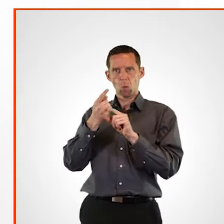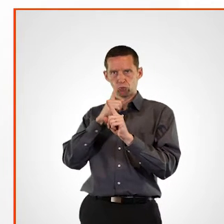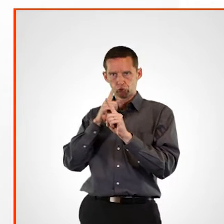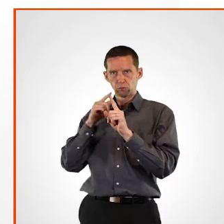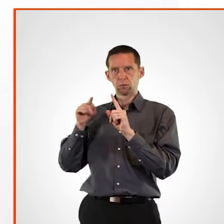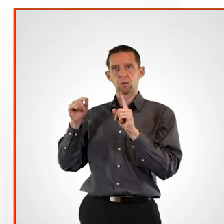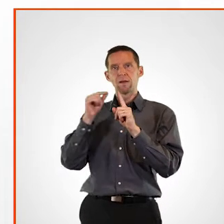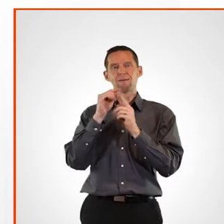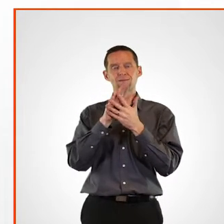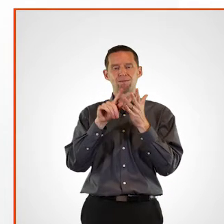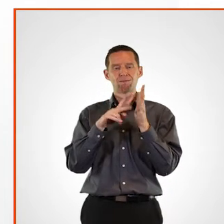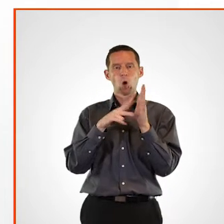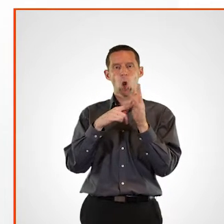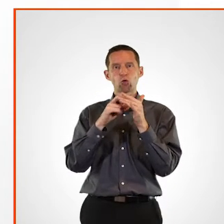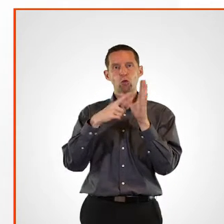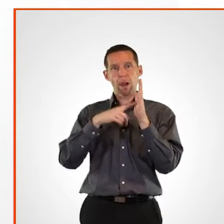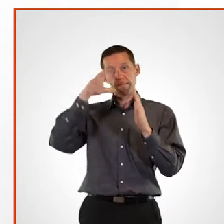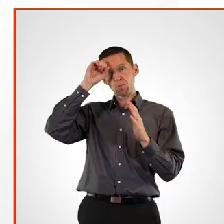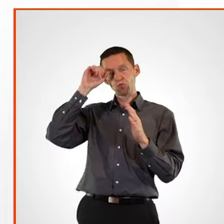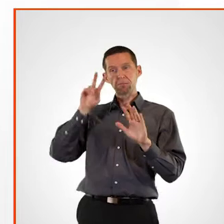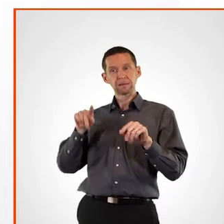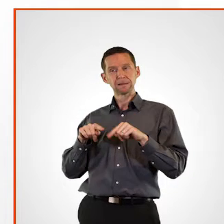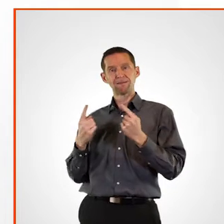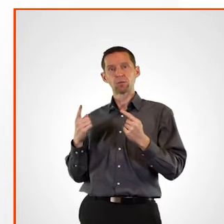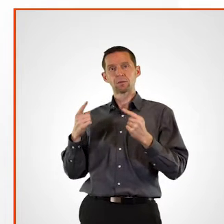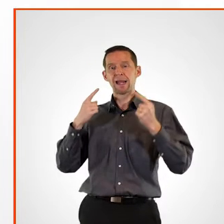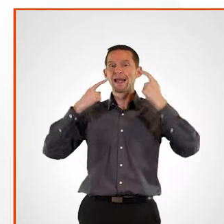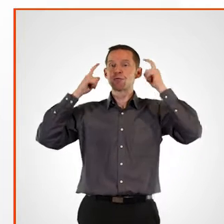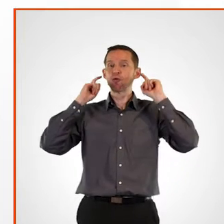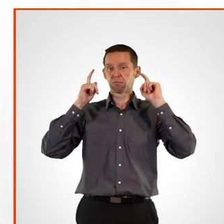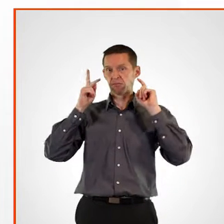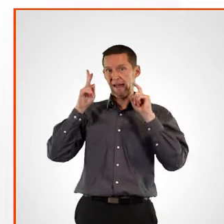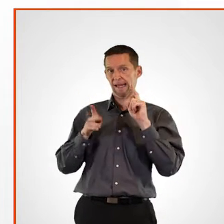Phonological memory, we did see some differences, with our kids with hearing aids again being consistently higher